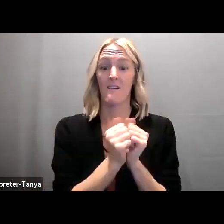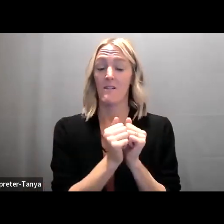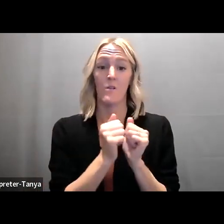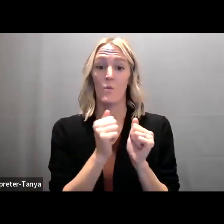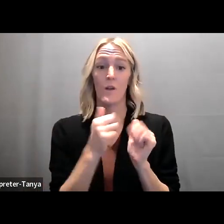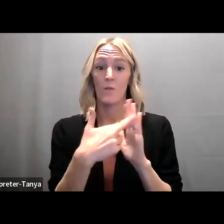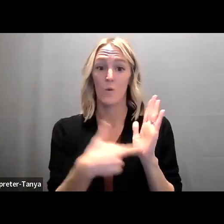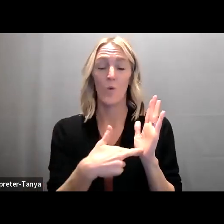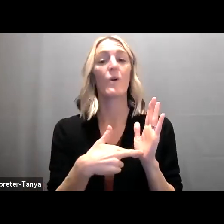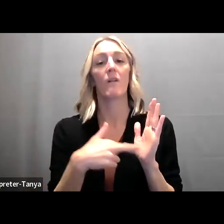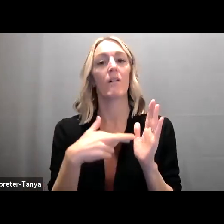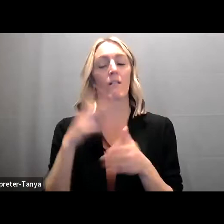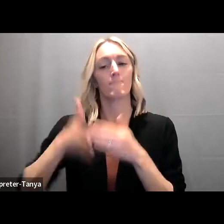So the time is now for advocacy.